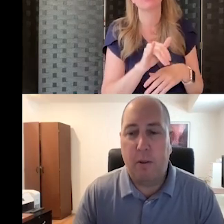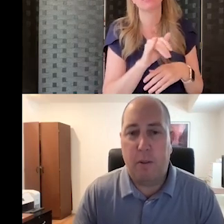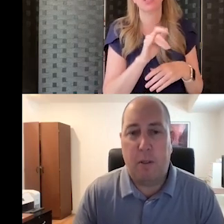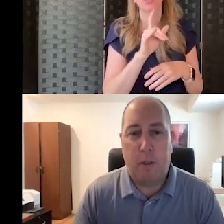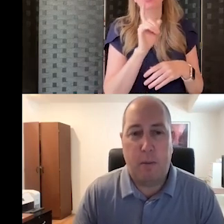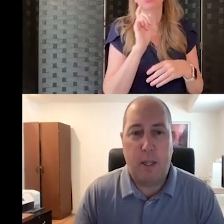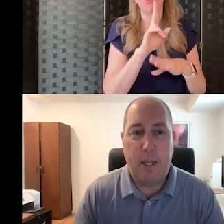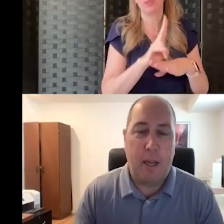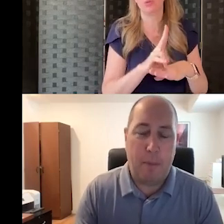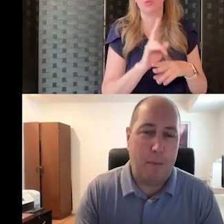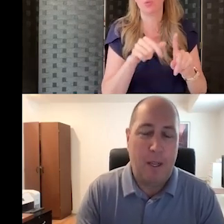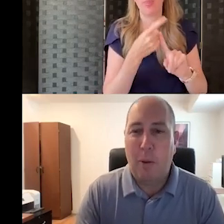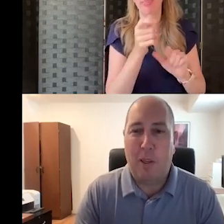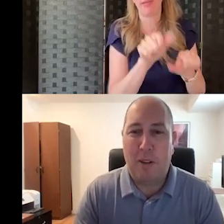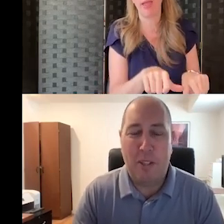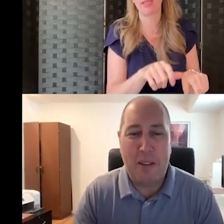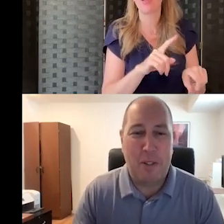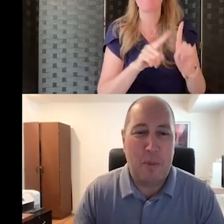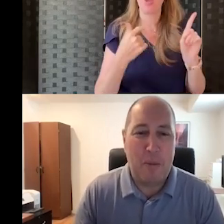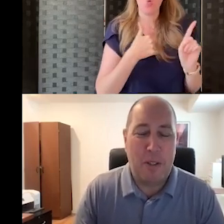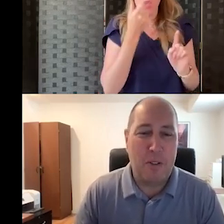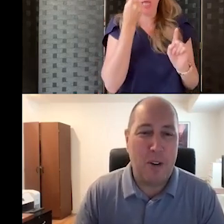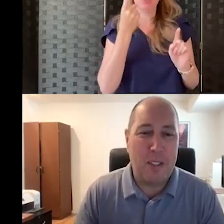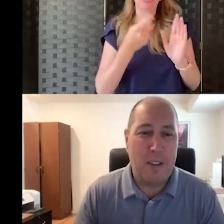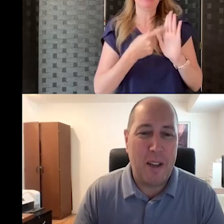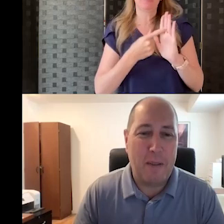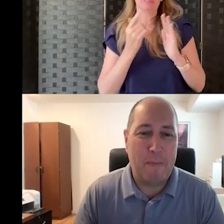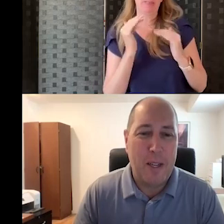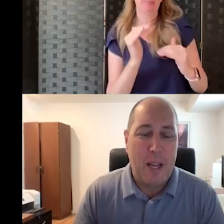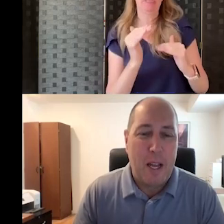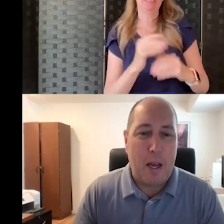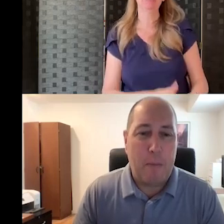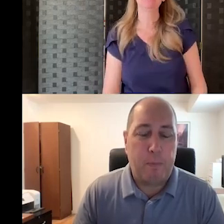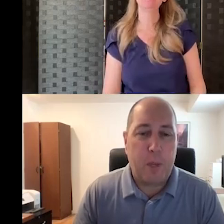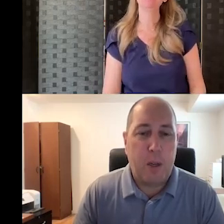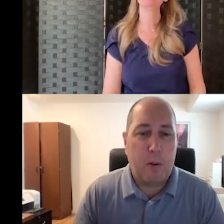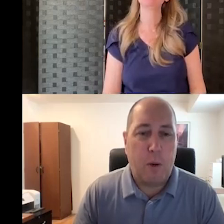used when they can. But we understand there are some time constraints for that. Another